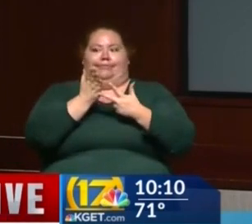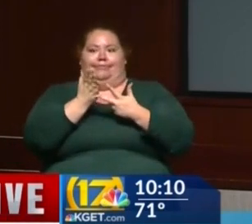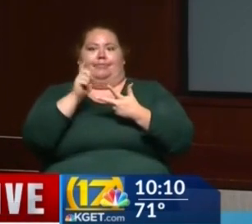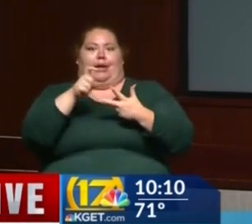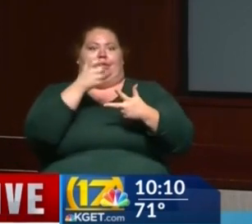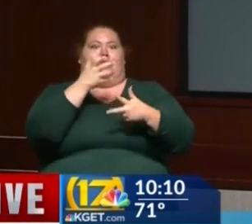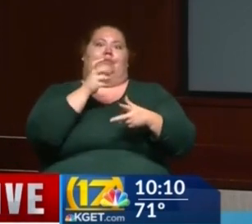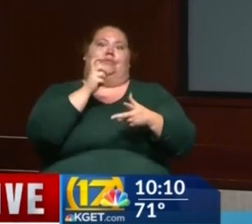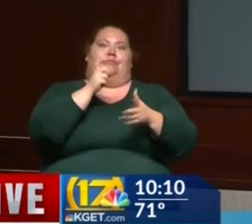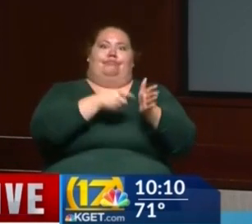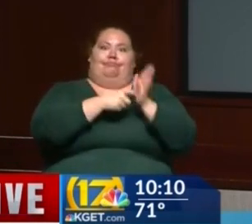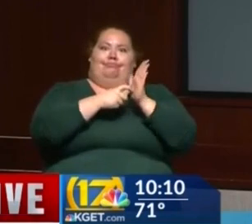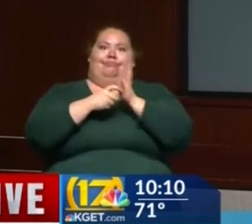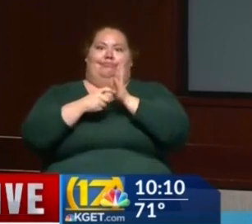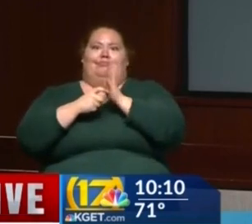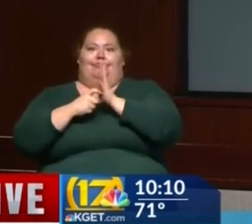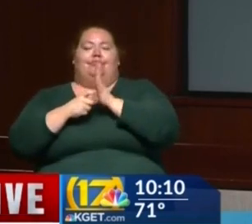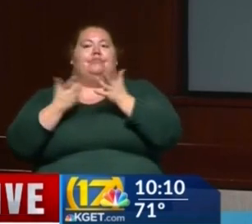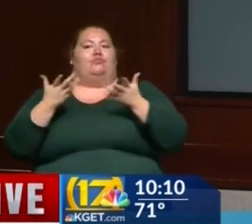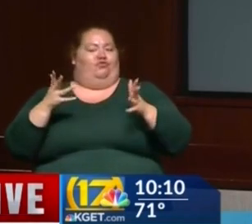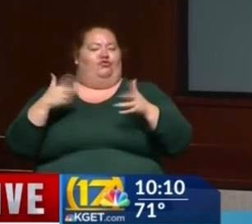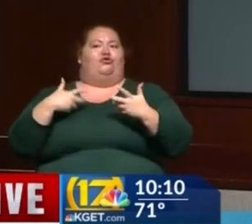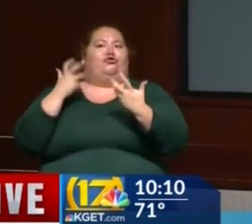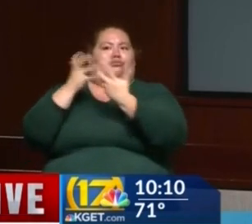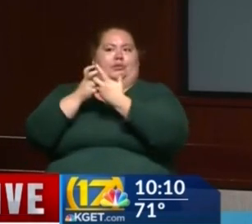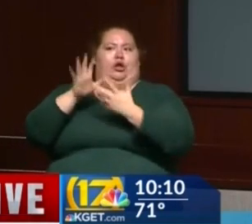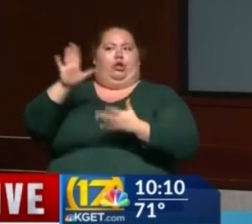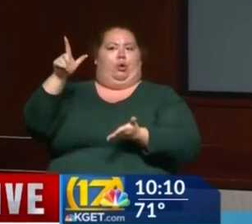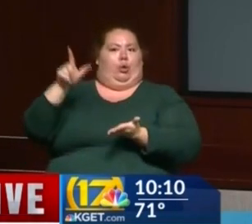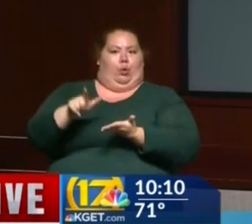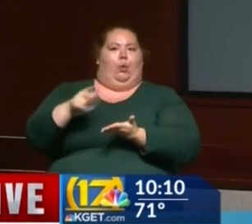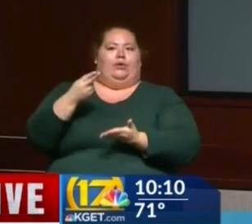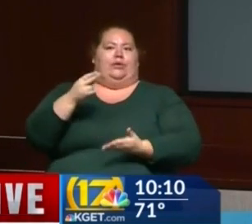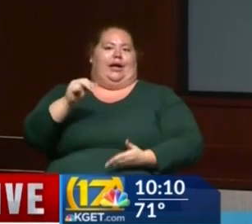TO COME DOWN WE ARE MEETING ARE MEETING THE STATE'S MOST